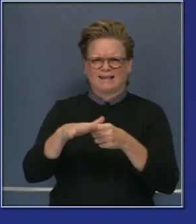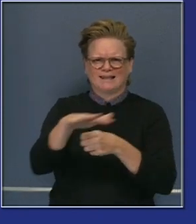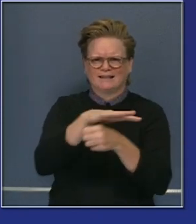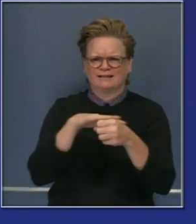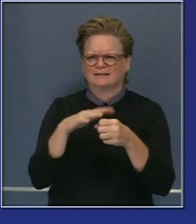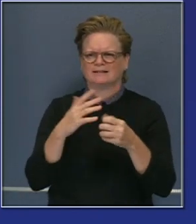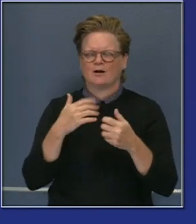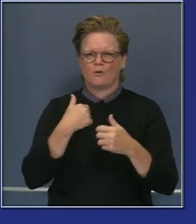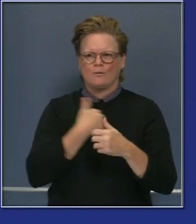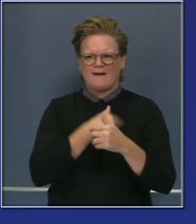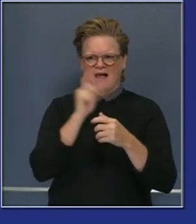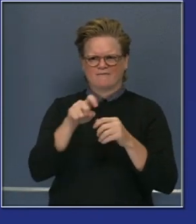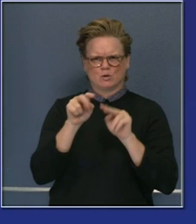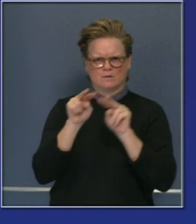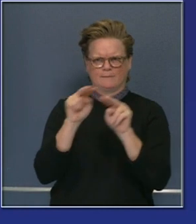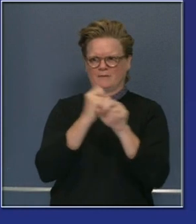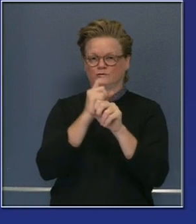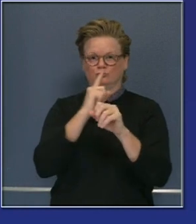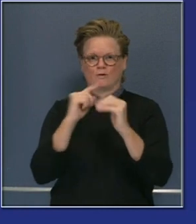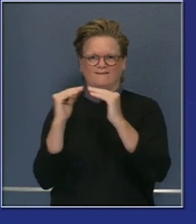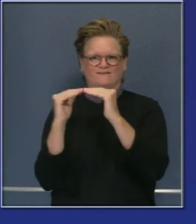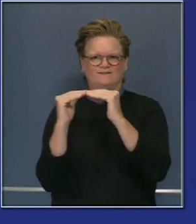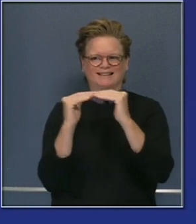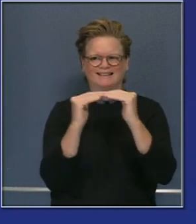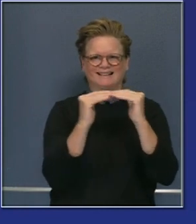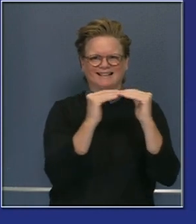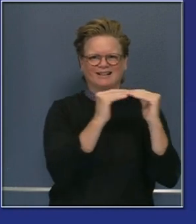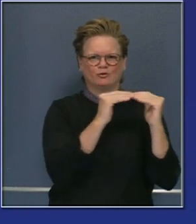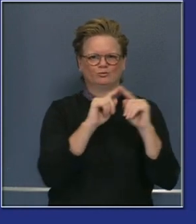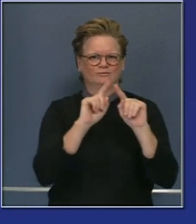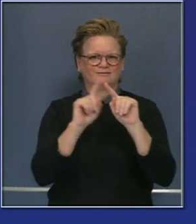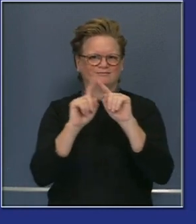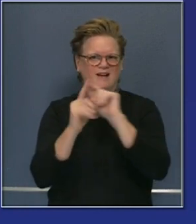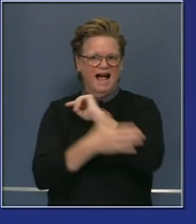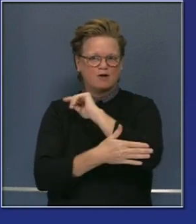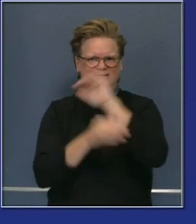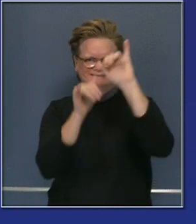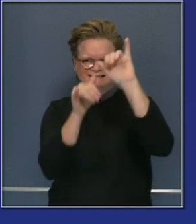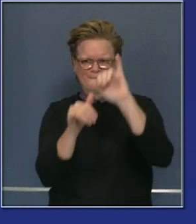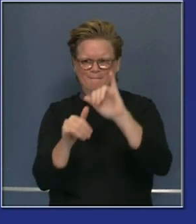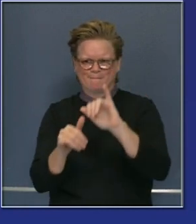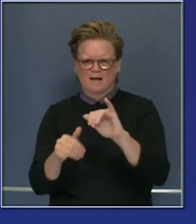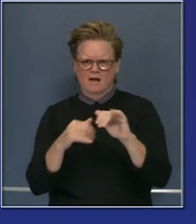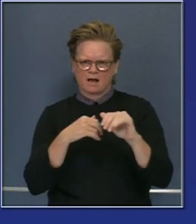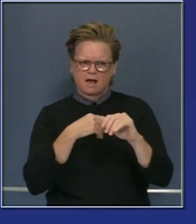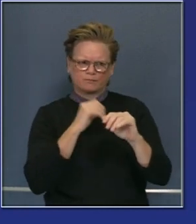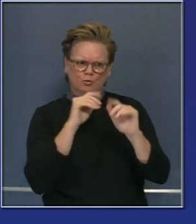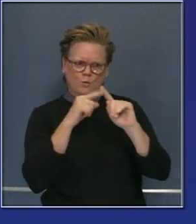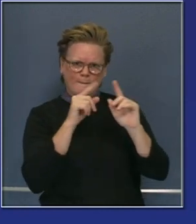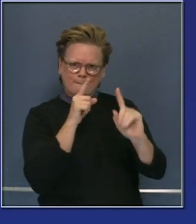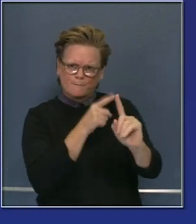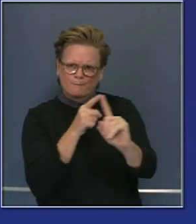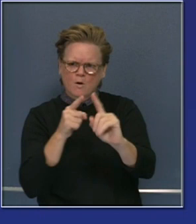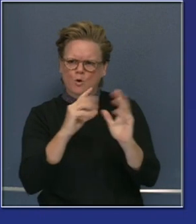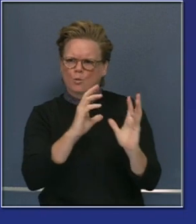VULNERABLE COMMUNITIES AND OTHERWISE IT IS CRITICAL THAT WE ARE DOING JUSTICE AS IT %